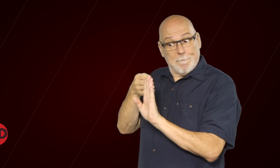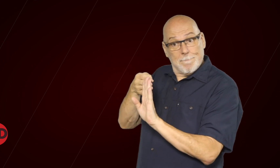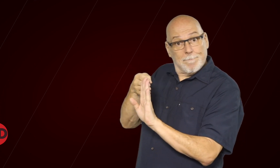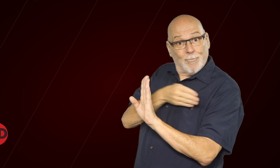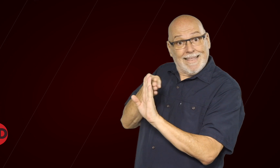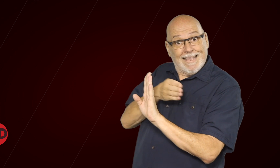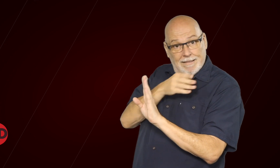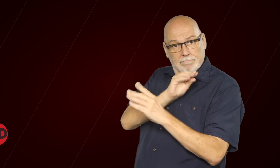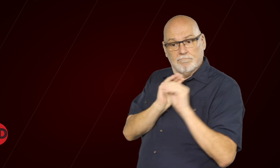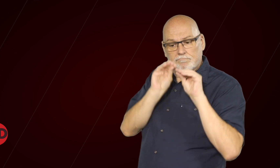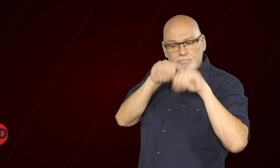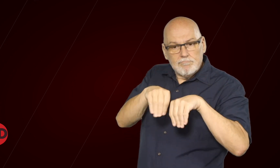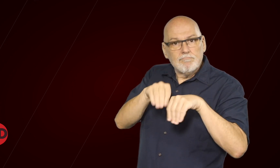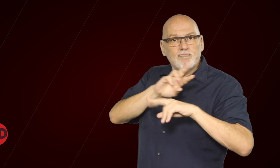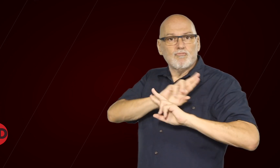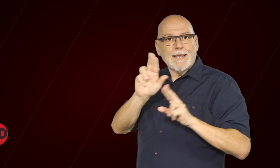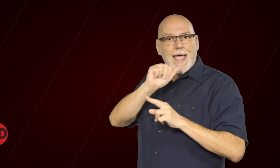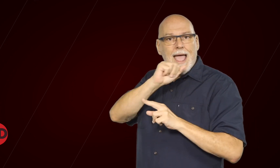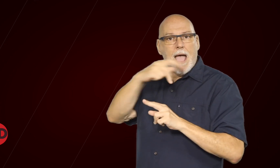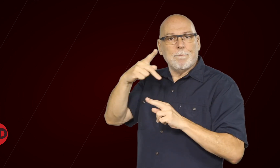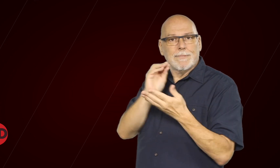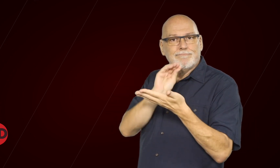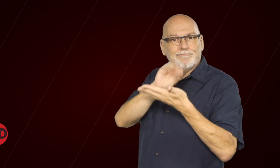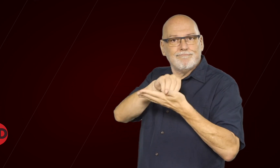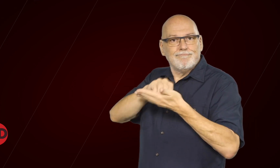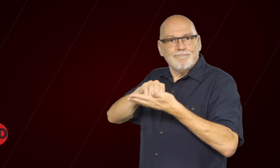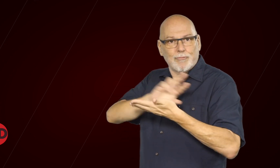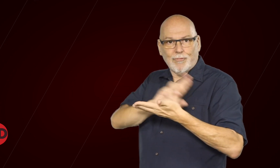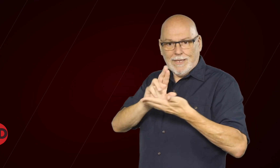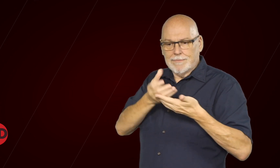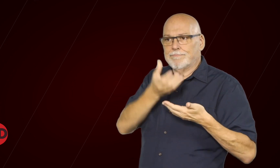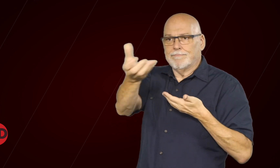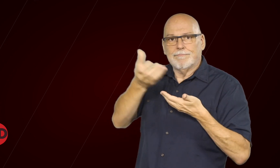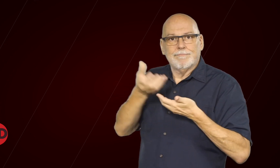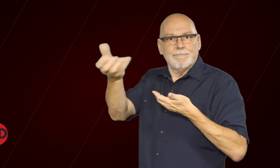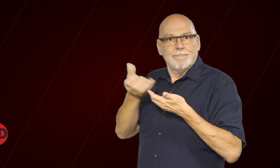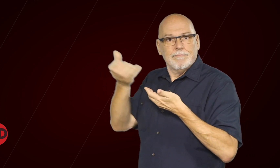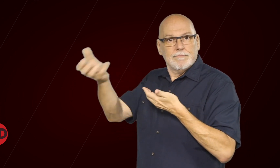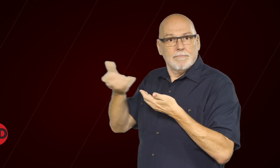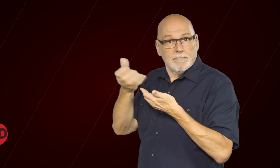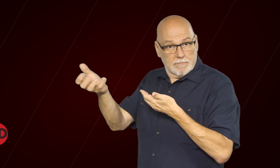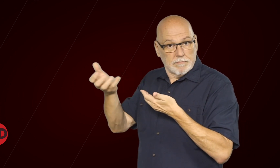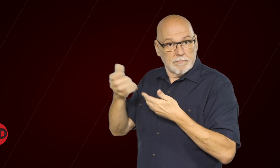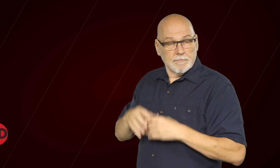on all of their mobile phones?